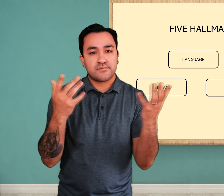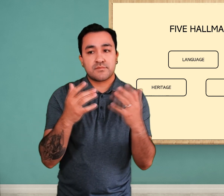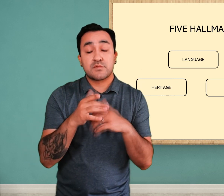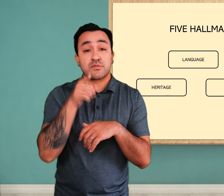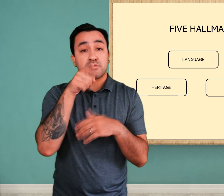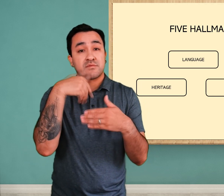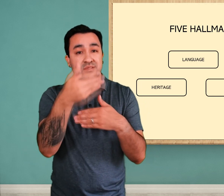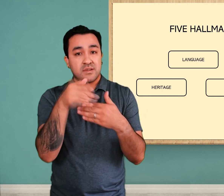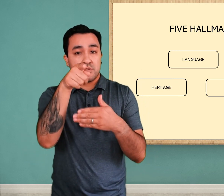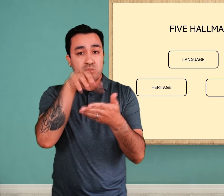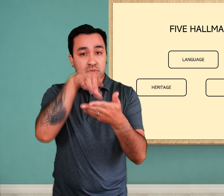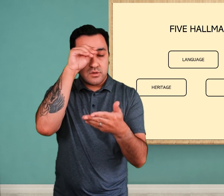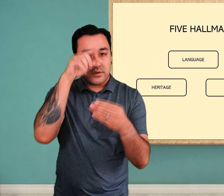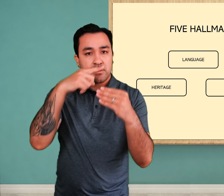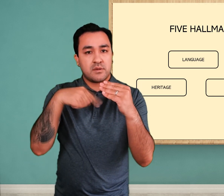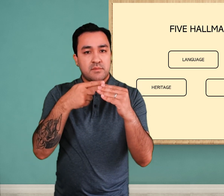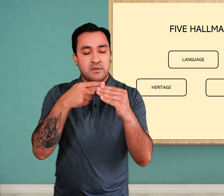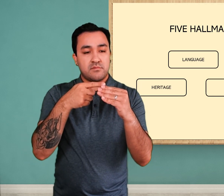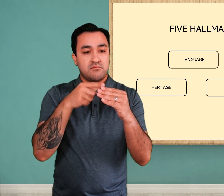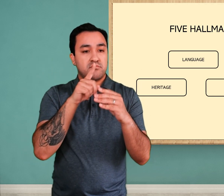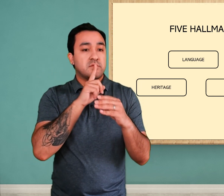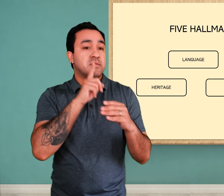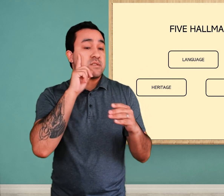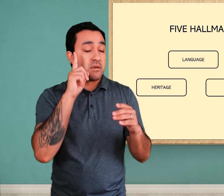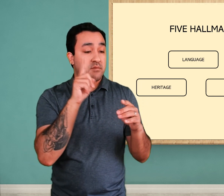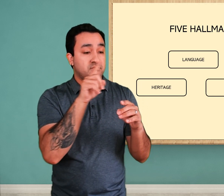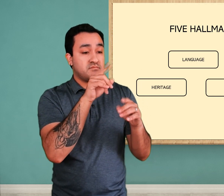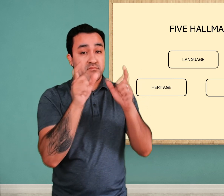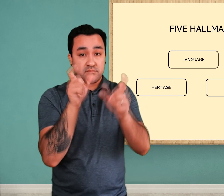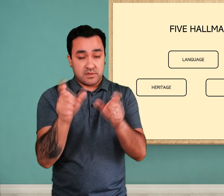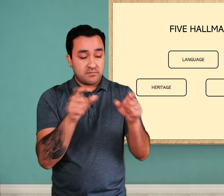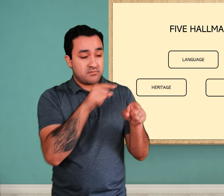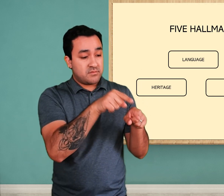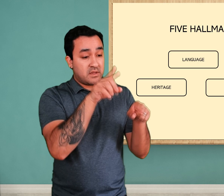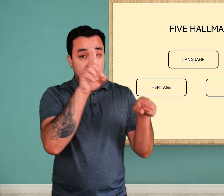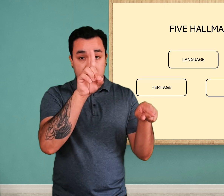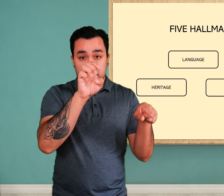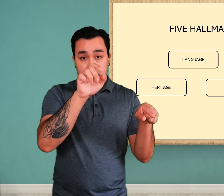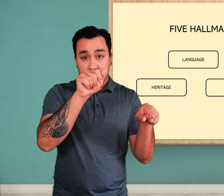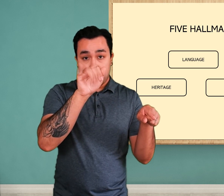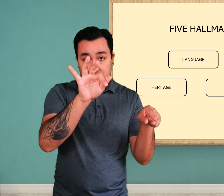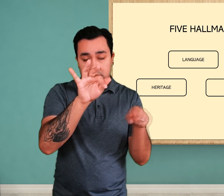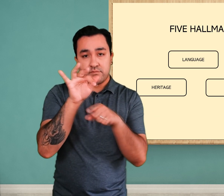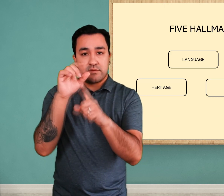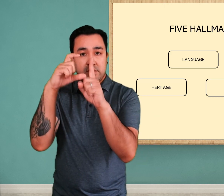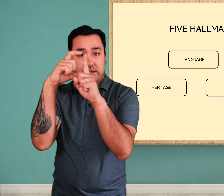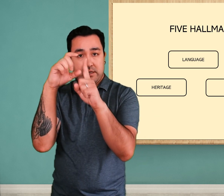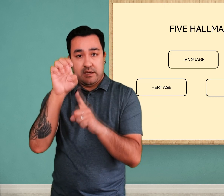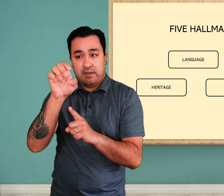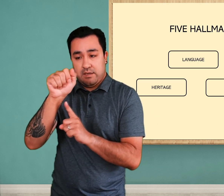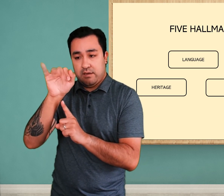You then learned about Deaf people who are part of Deaf culture and how there are deaf people who are not part of Deaf culture.